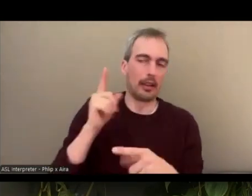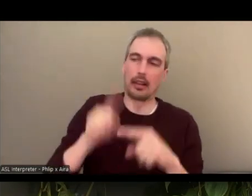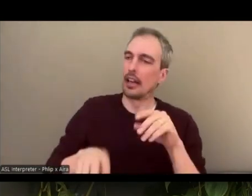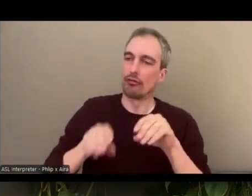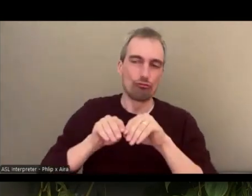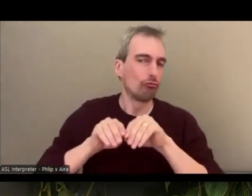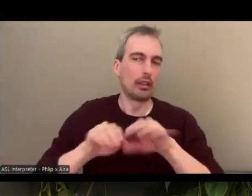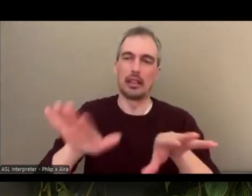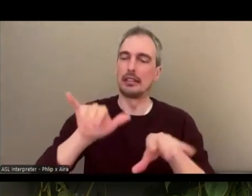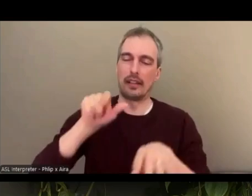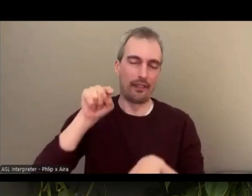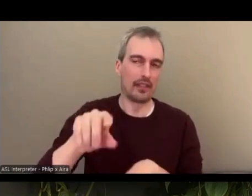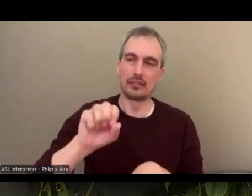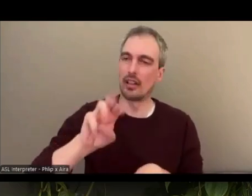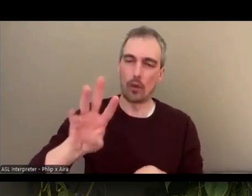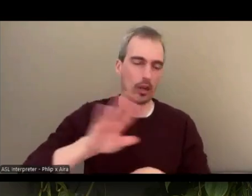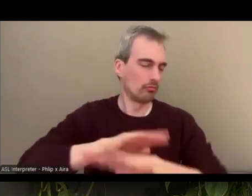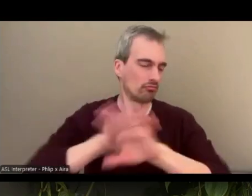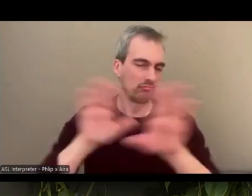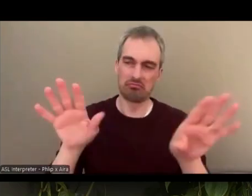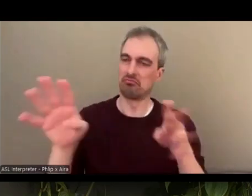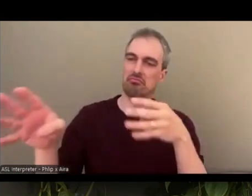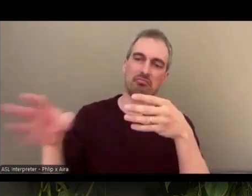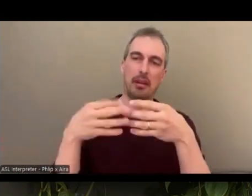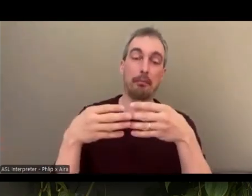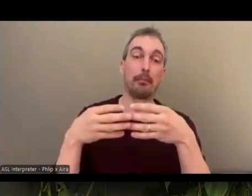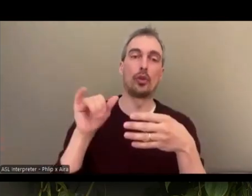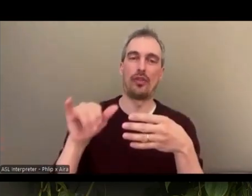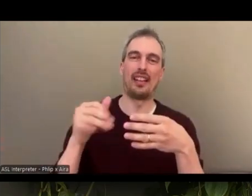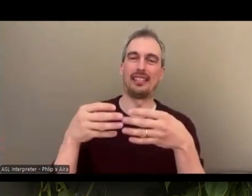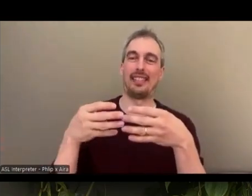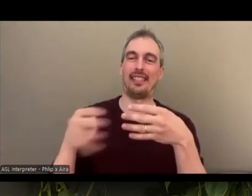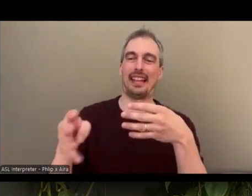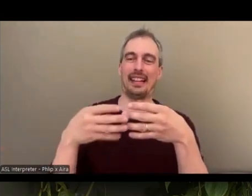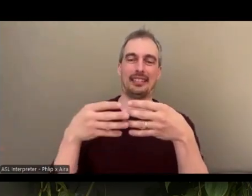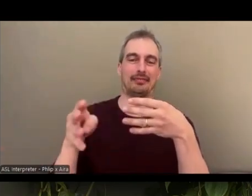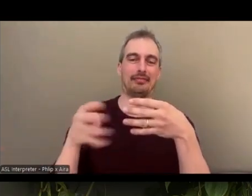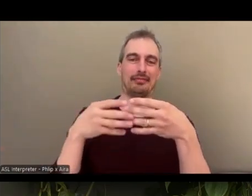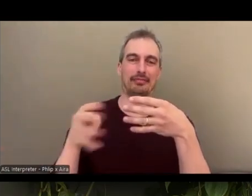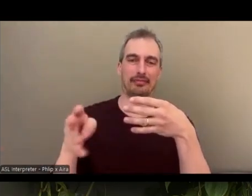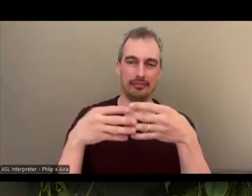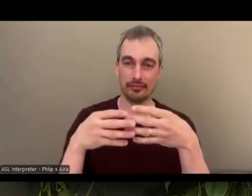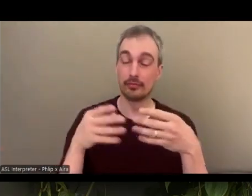So product release gates can be both manual -- so a QA person finding a bug -- or automated. Now,